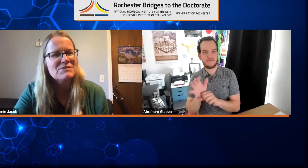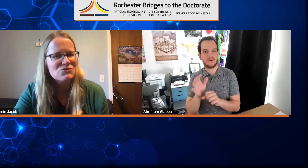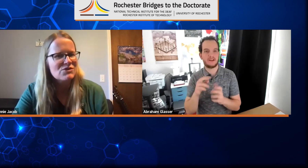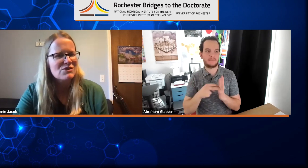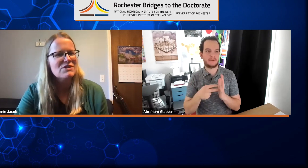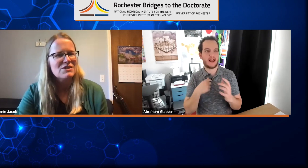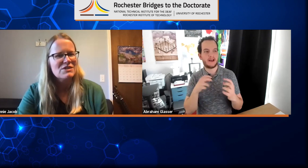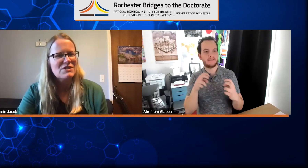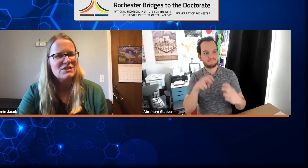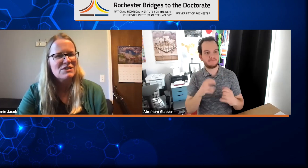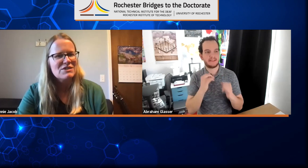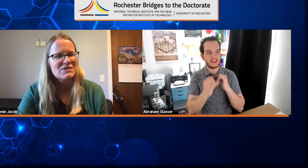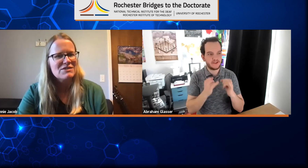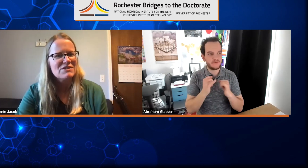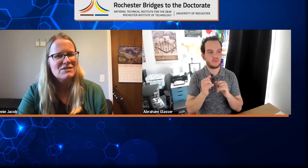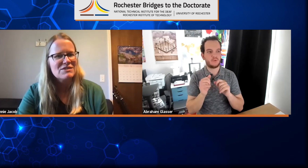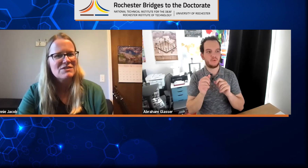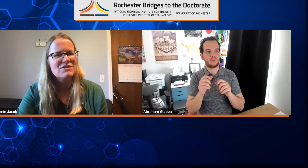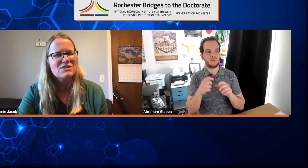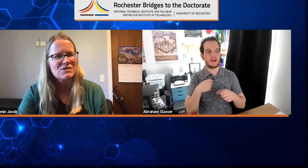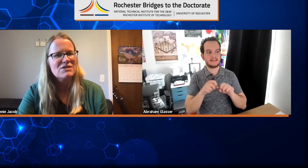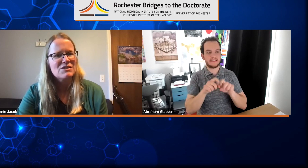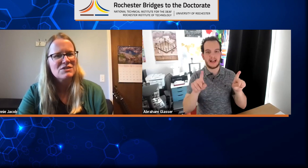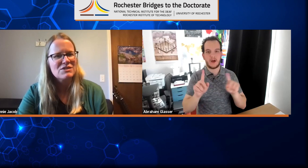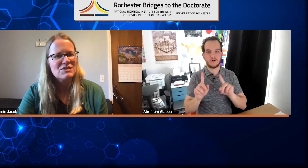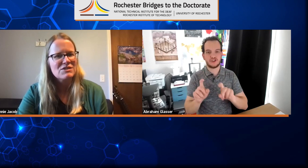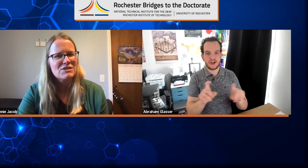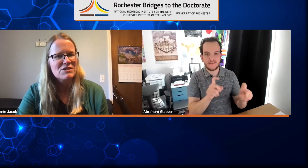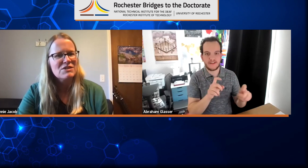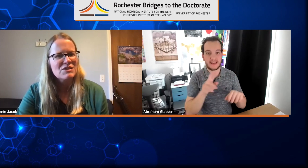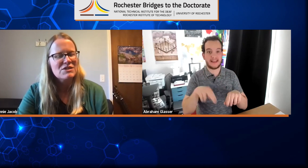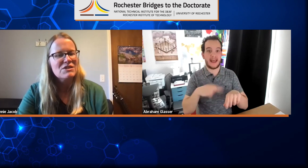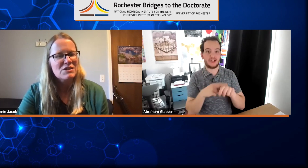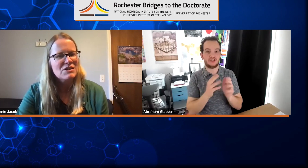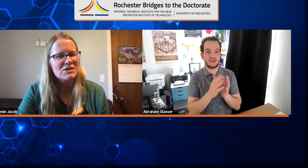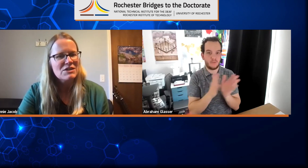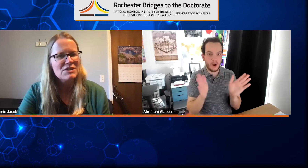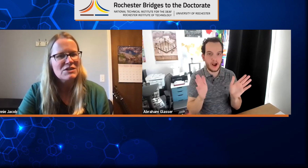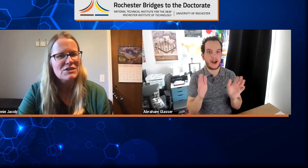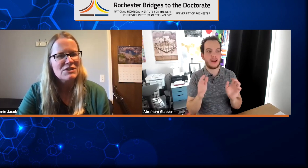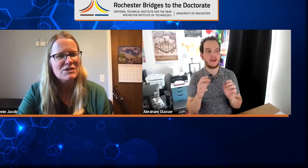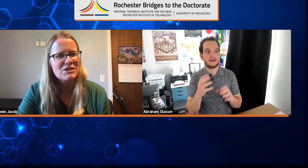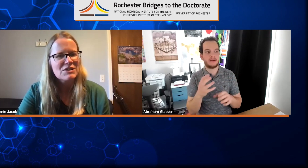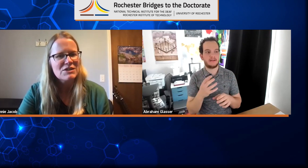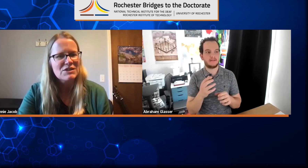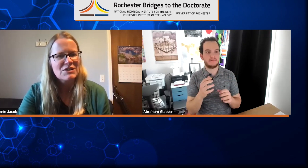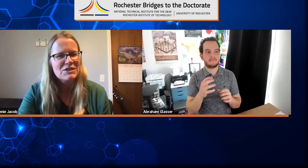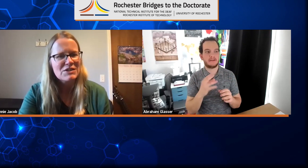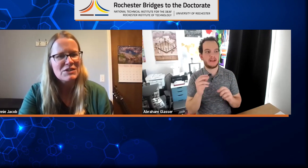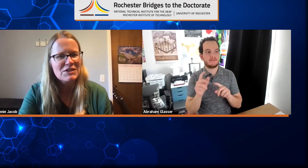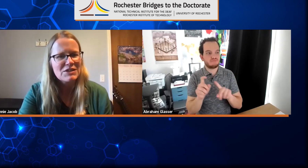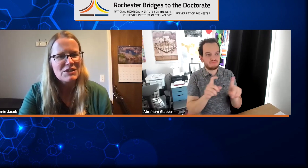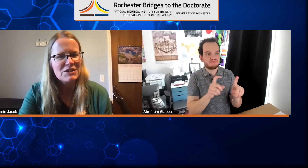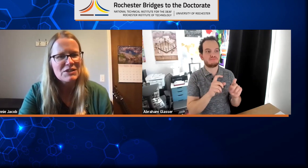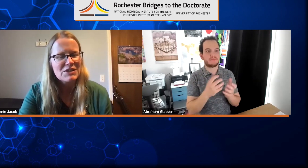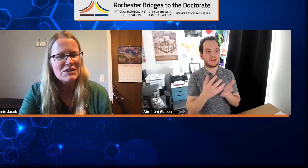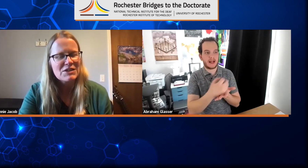so I had done some interviews, sent the survey out nationwide, and started collecting that data